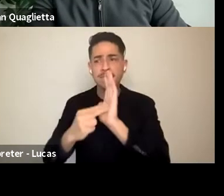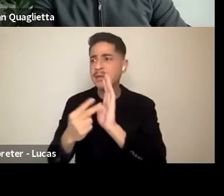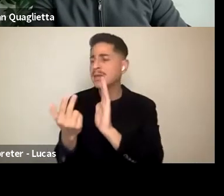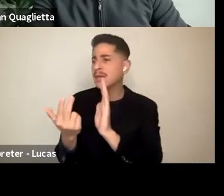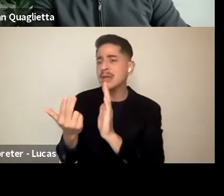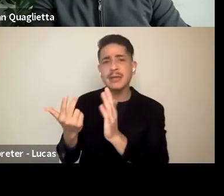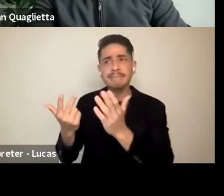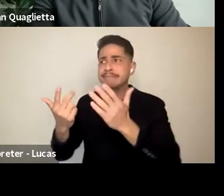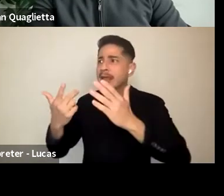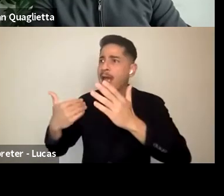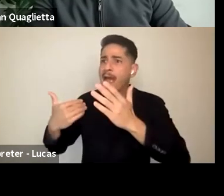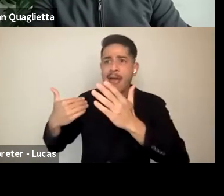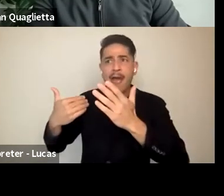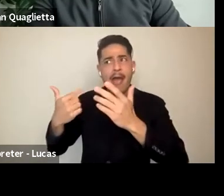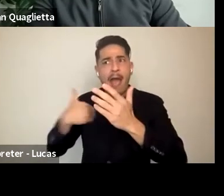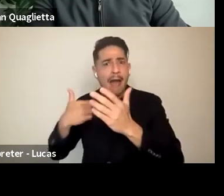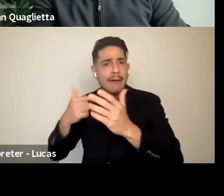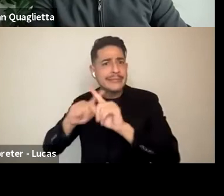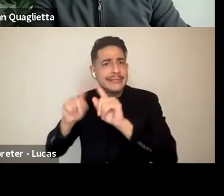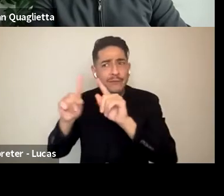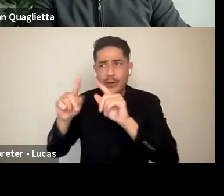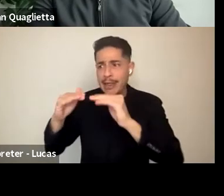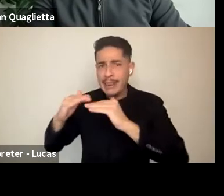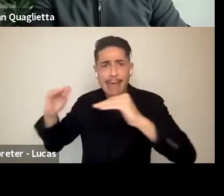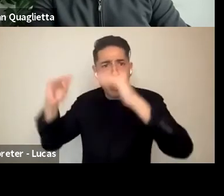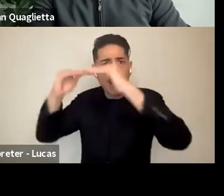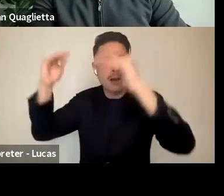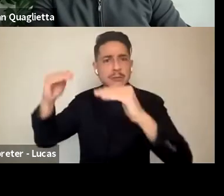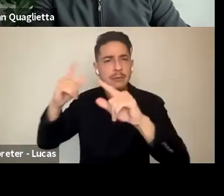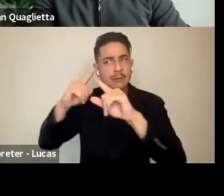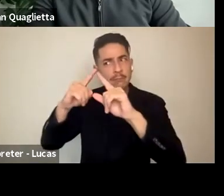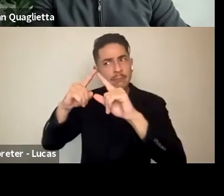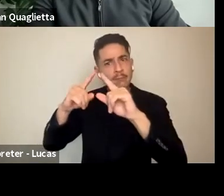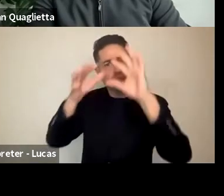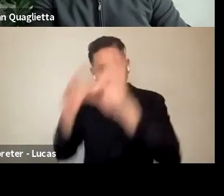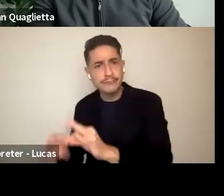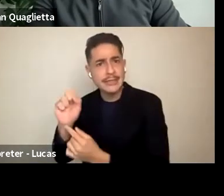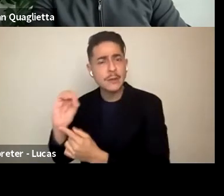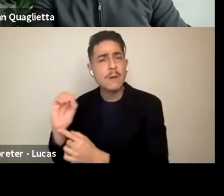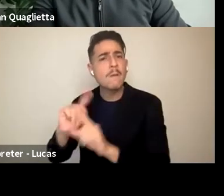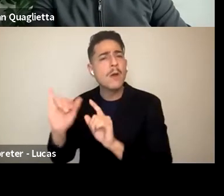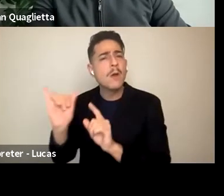to SEO, but also it helps people understand that the work